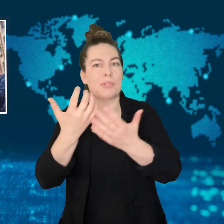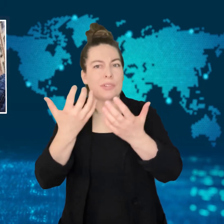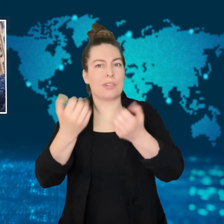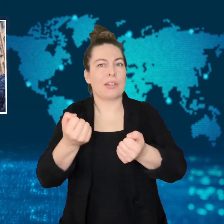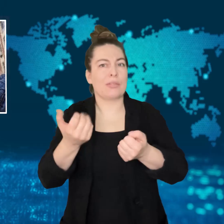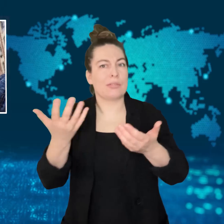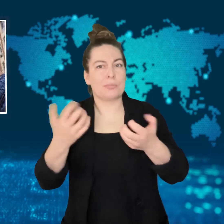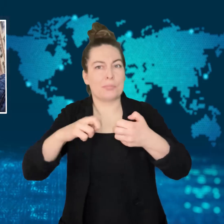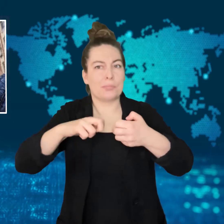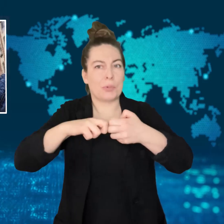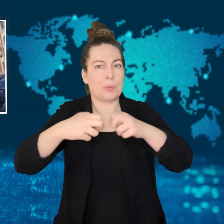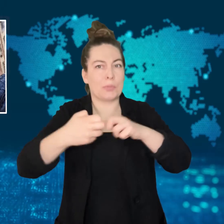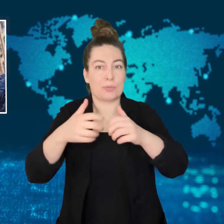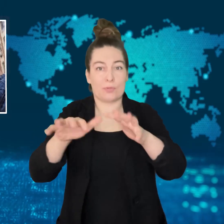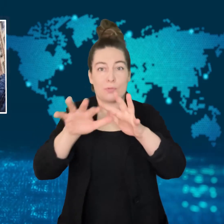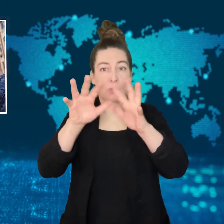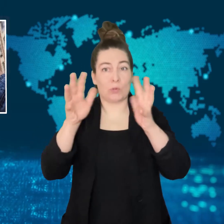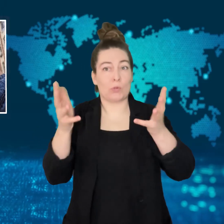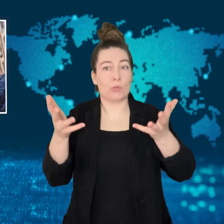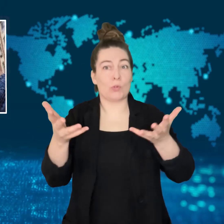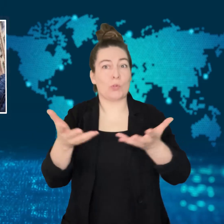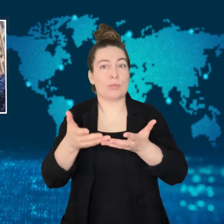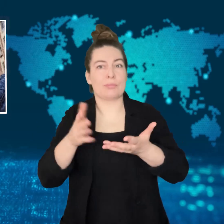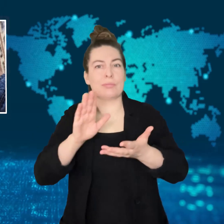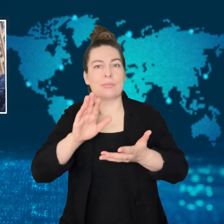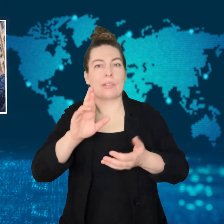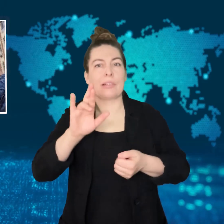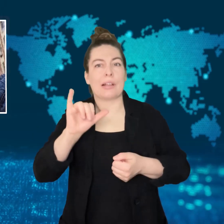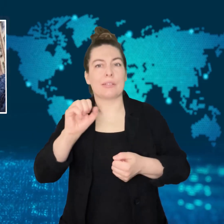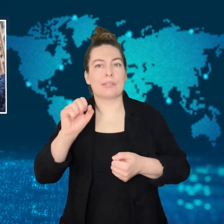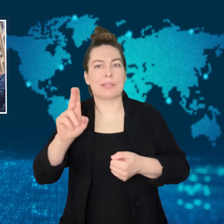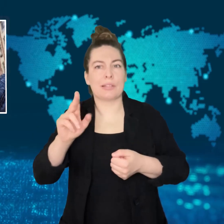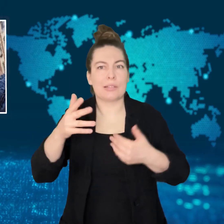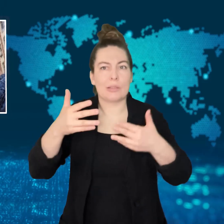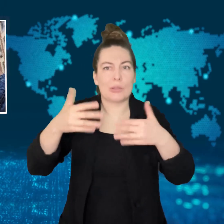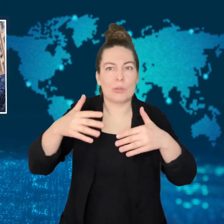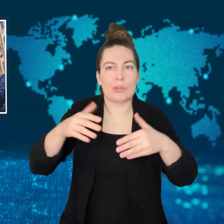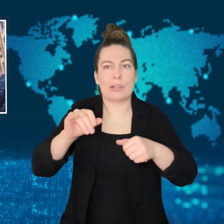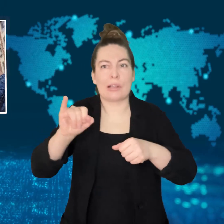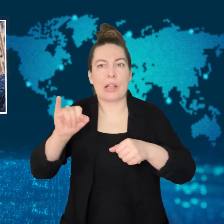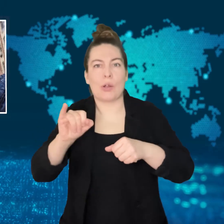Protesters chanted "Get Airbnb out,"